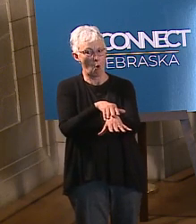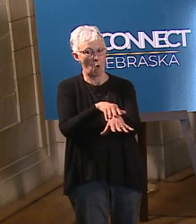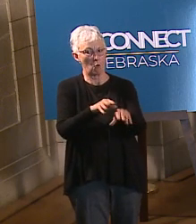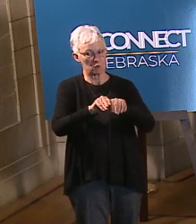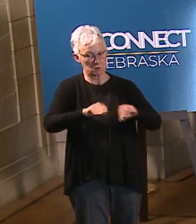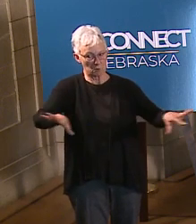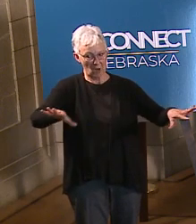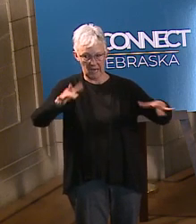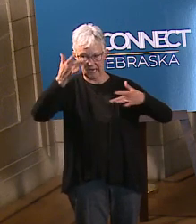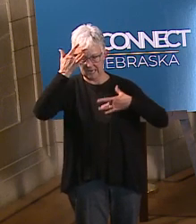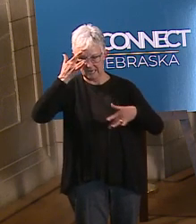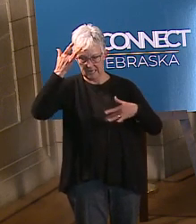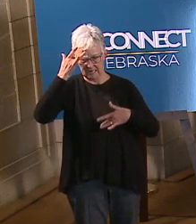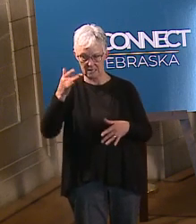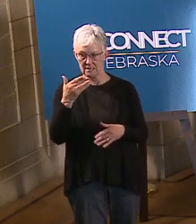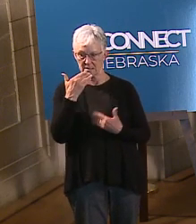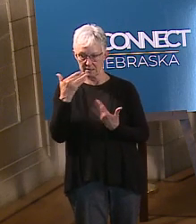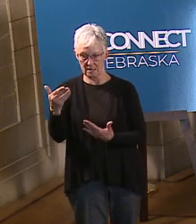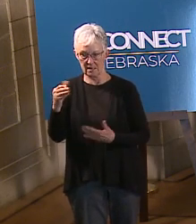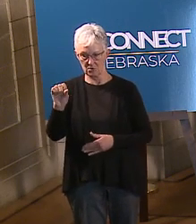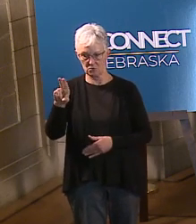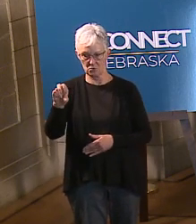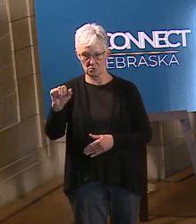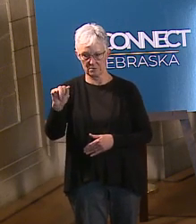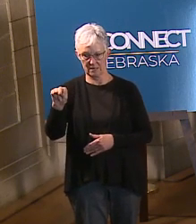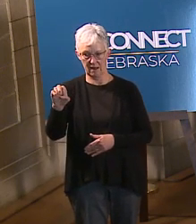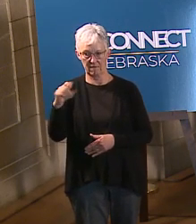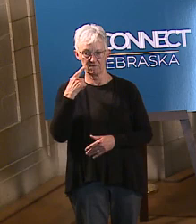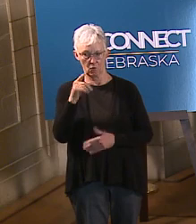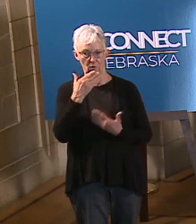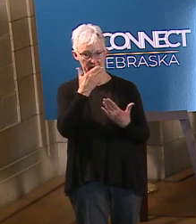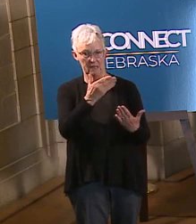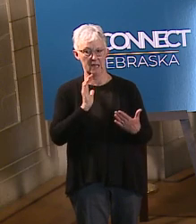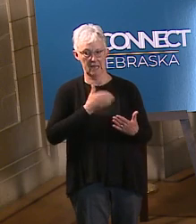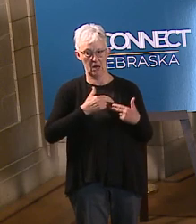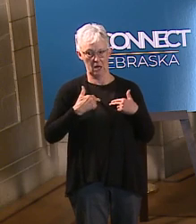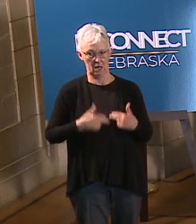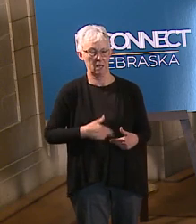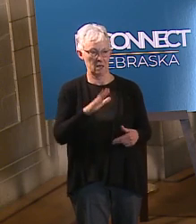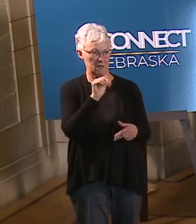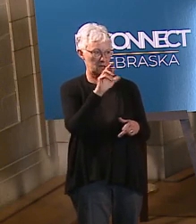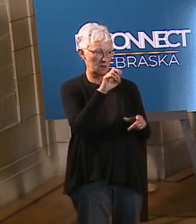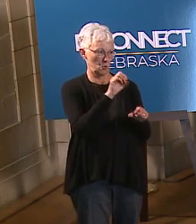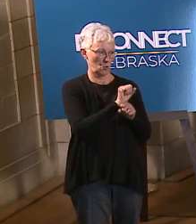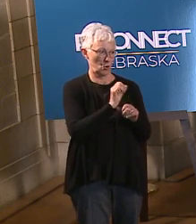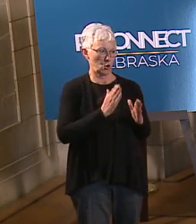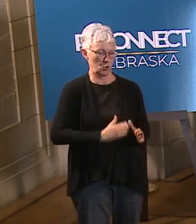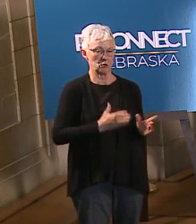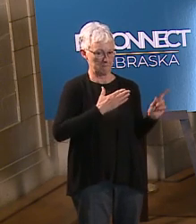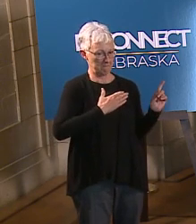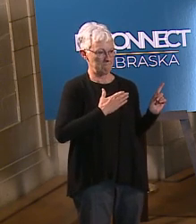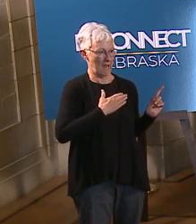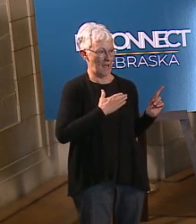NEBRASKANS WHO HAVE WORKED TO HELP MAKE SURE THAT WE HAVE BEEN ABLE TO SLOW THE SPREAD OF THE